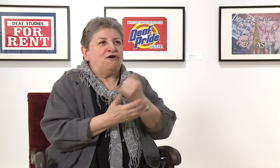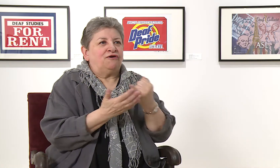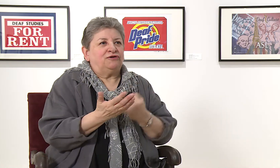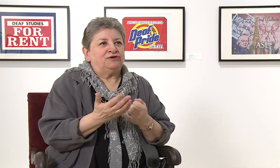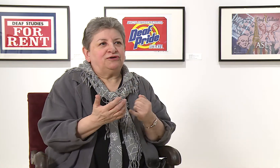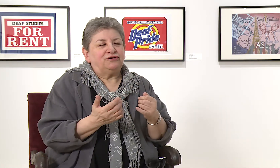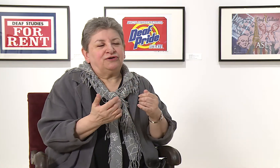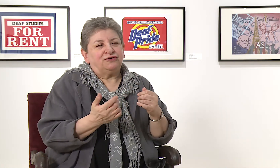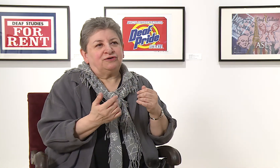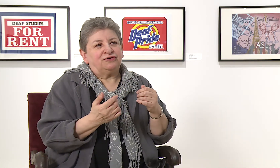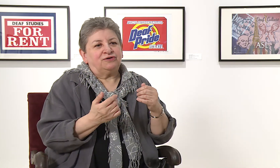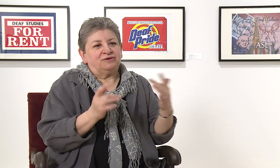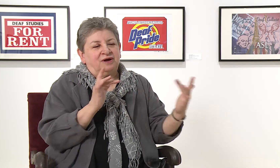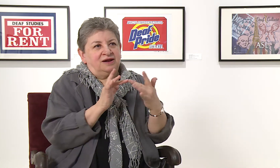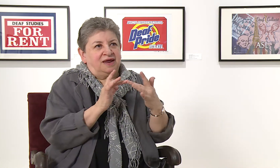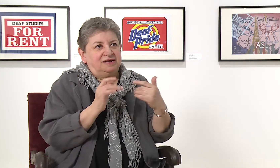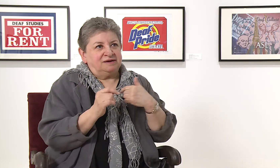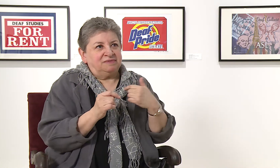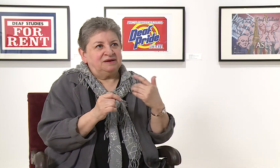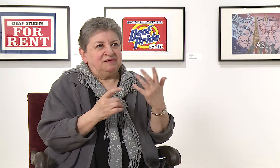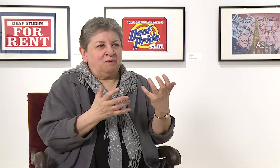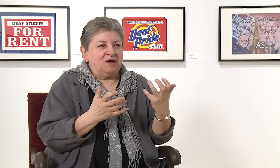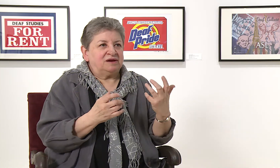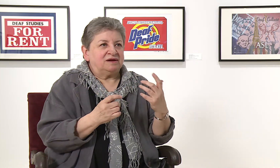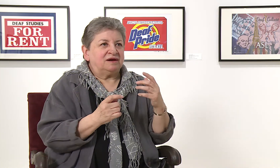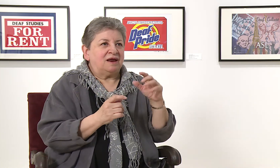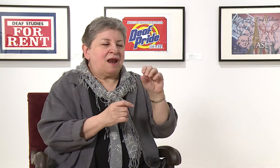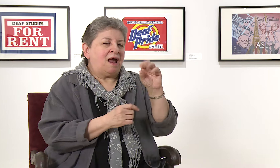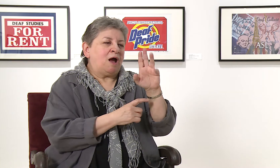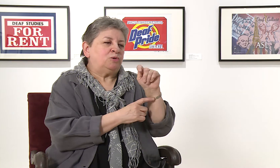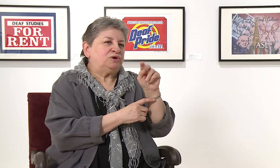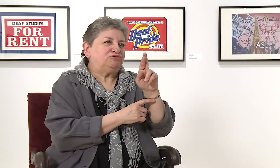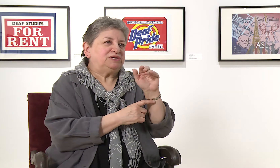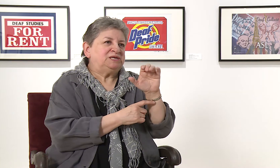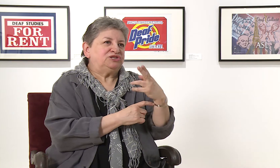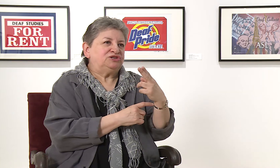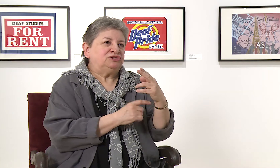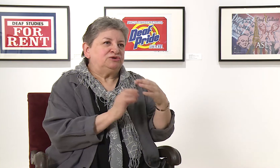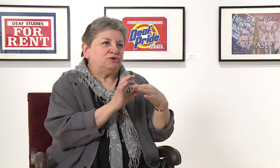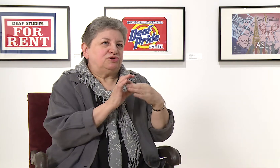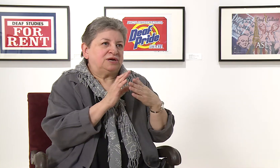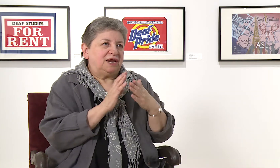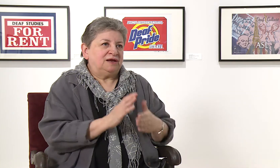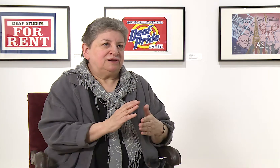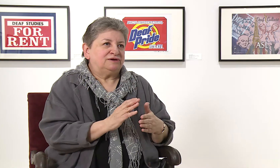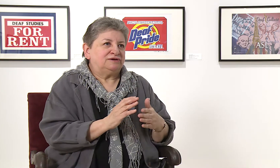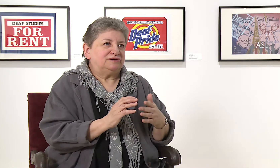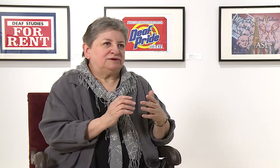Around that same year, the Museum of Modern Art contacted me about a position as an outreach coordinator.